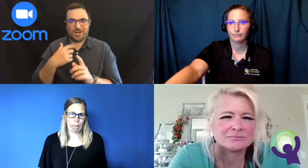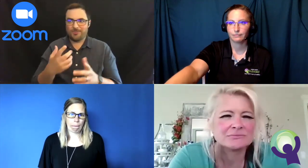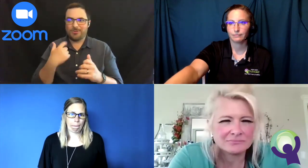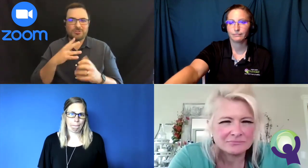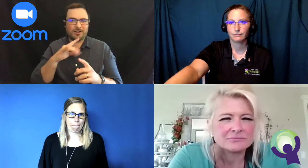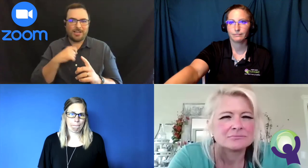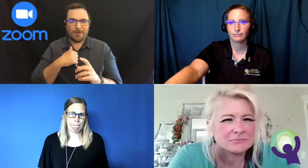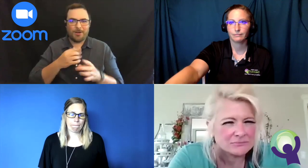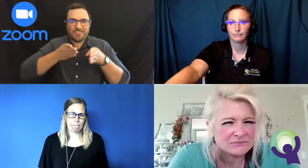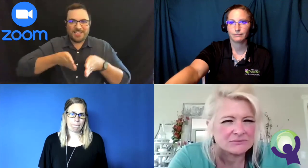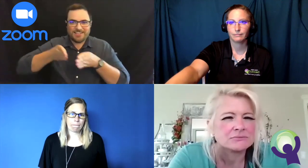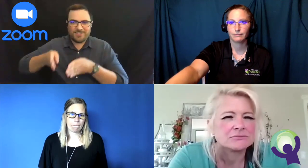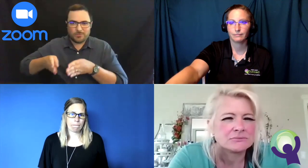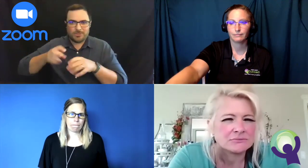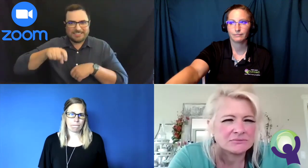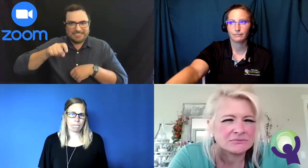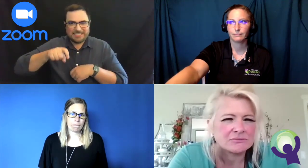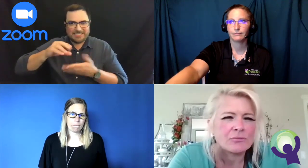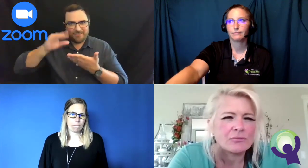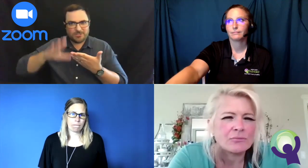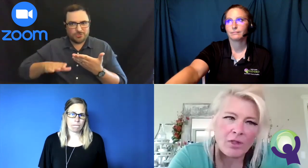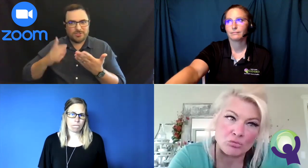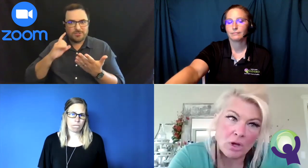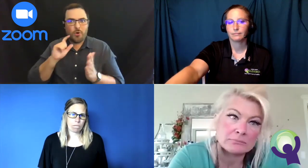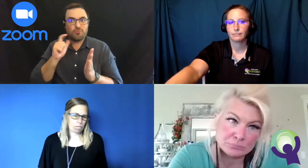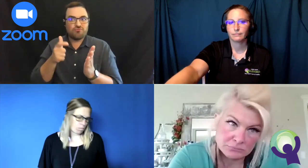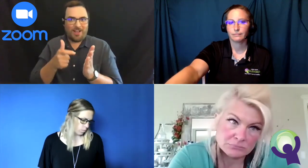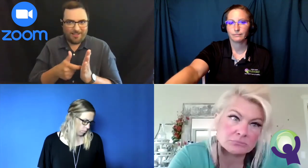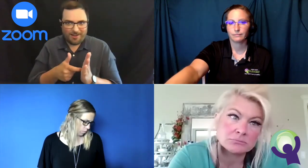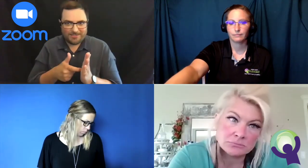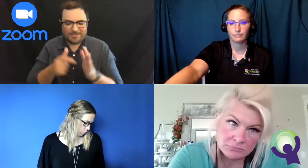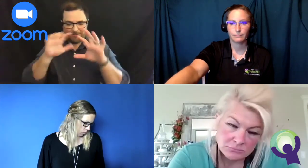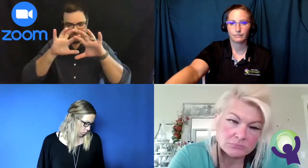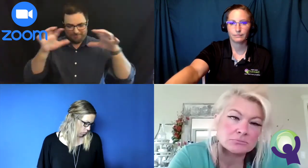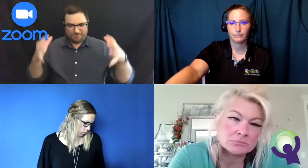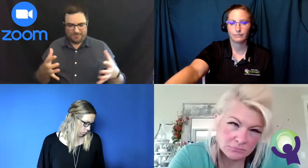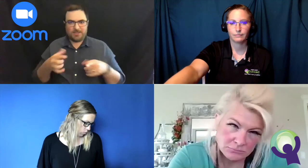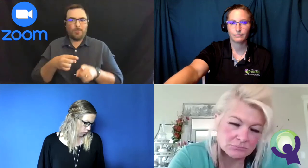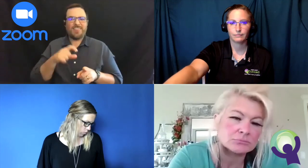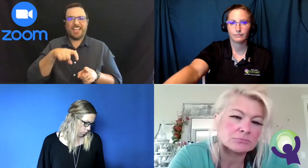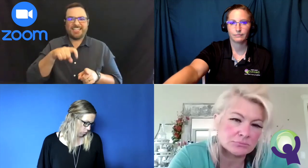so recognizing what the needs are for the student to be successful in the